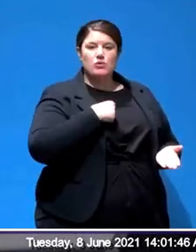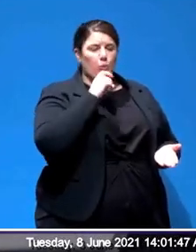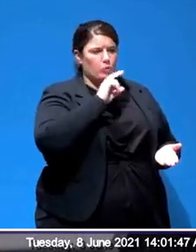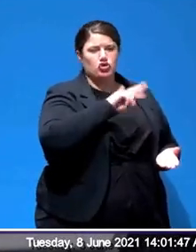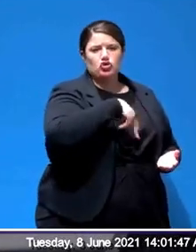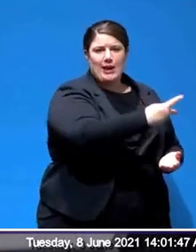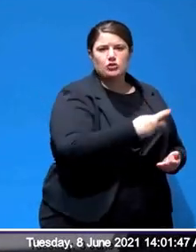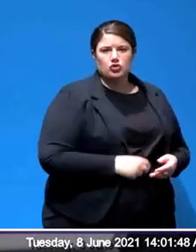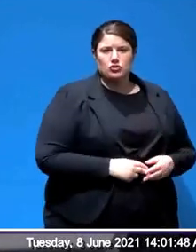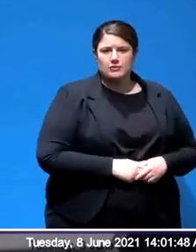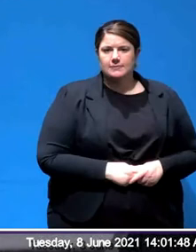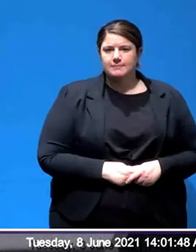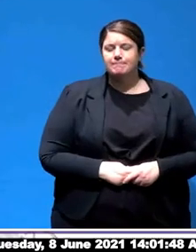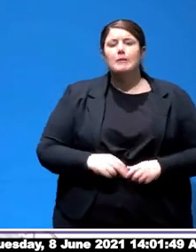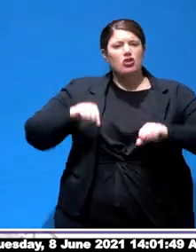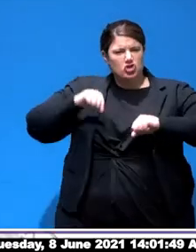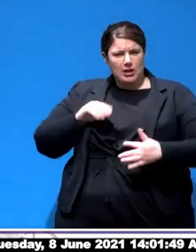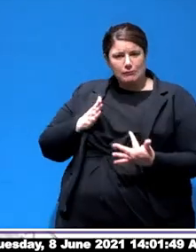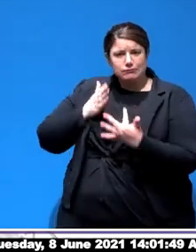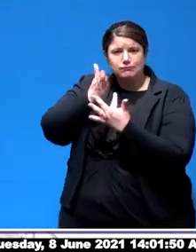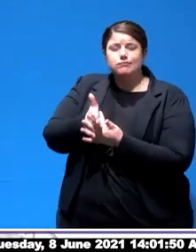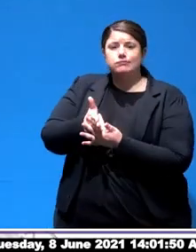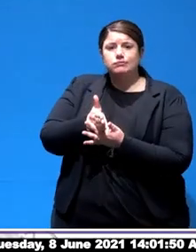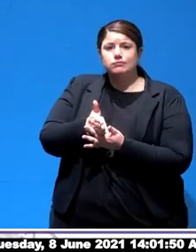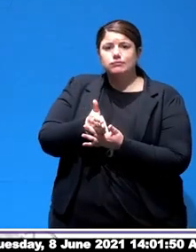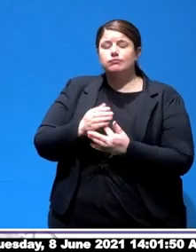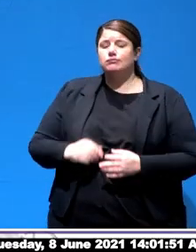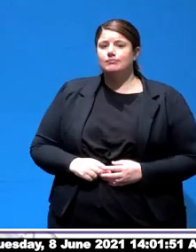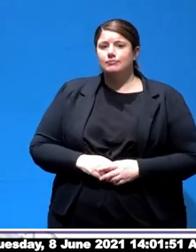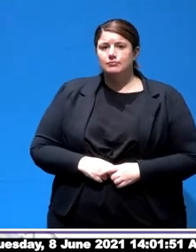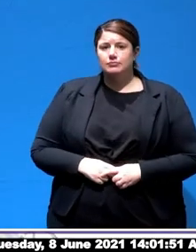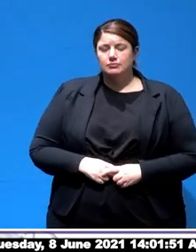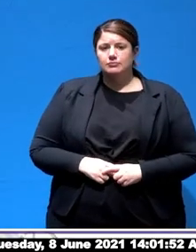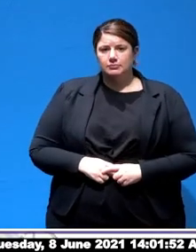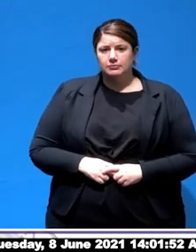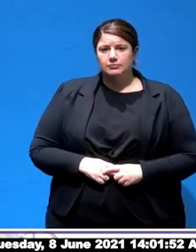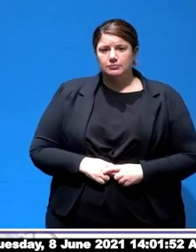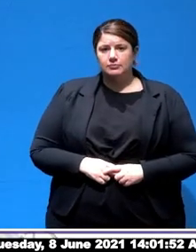Mr Cunningham, if the designation of the severity of an incident is the